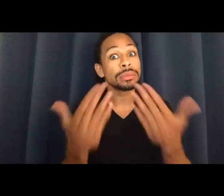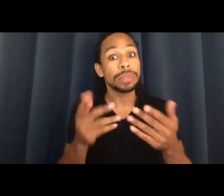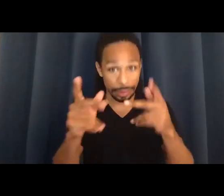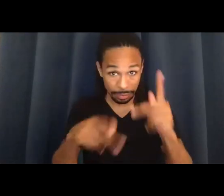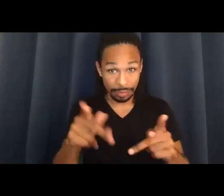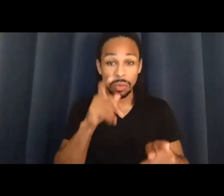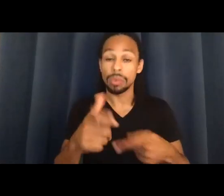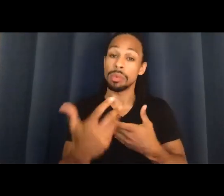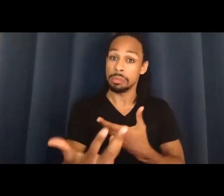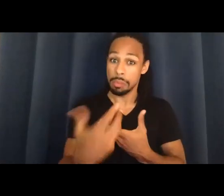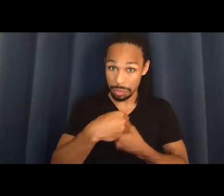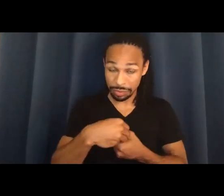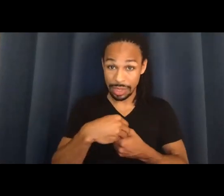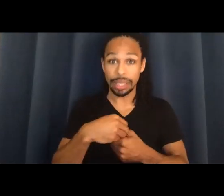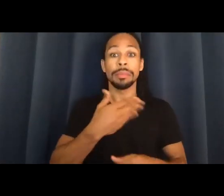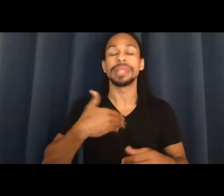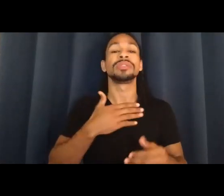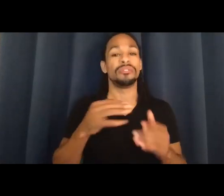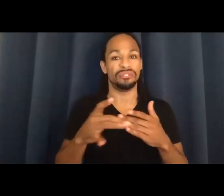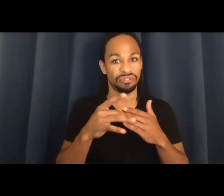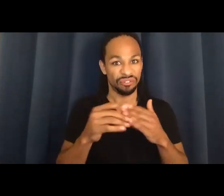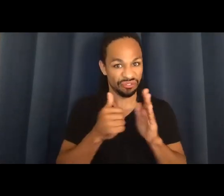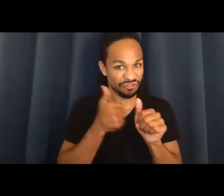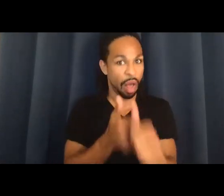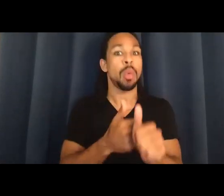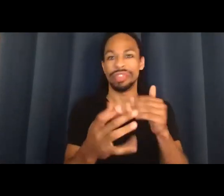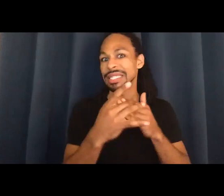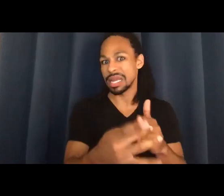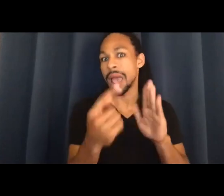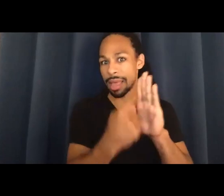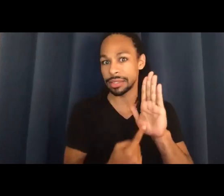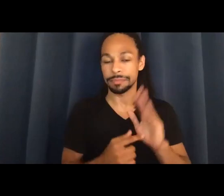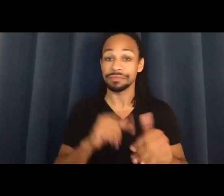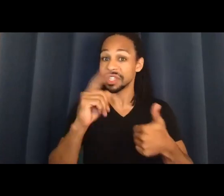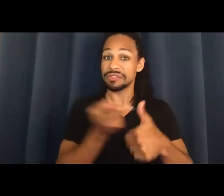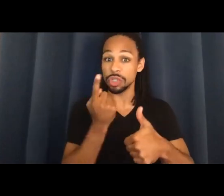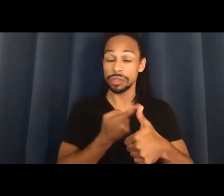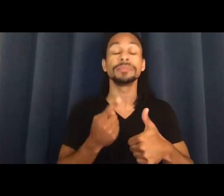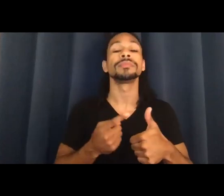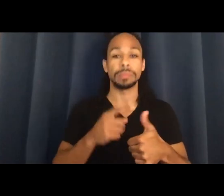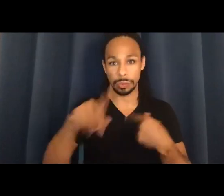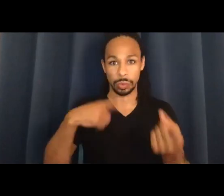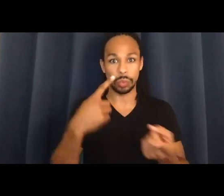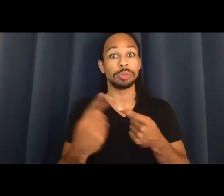on Facebook follow these: First, upon participating in the event as a viewer or commenter, you are